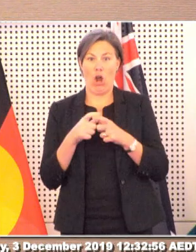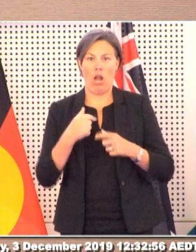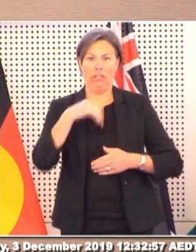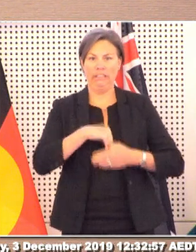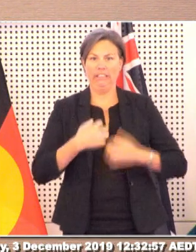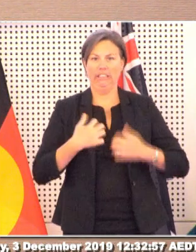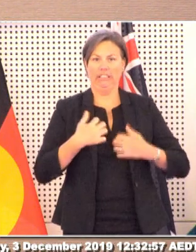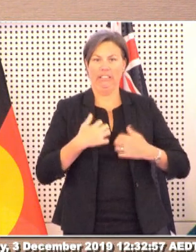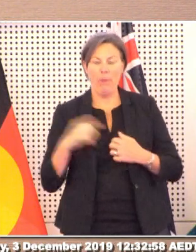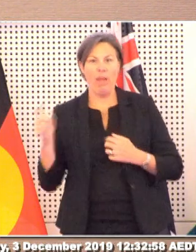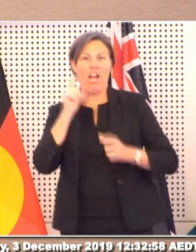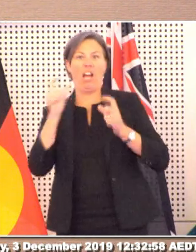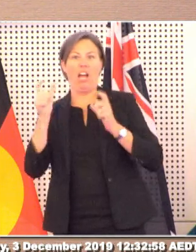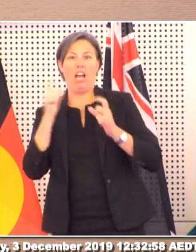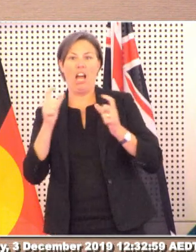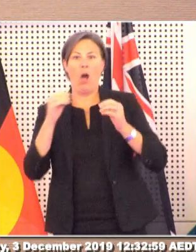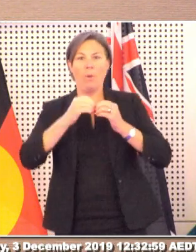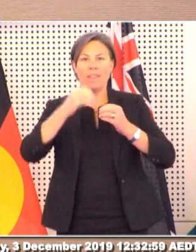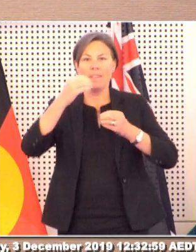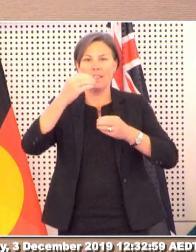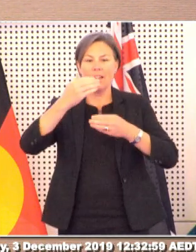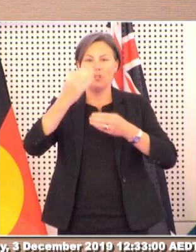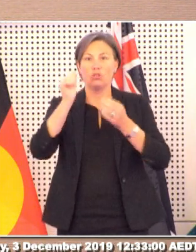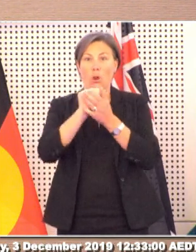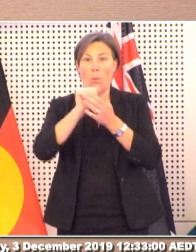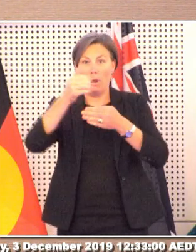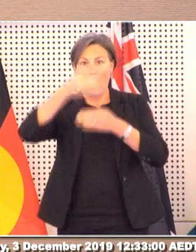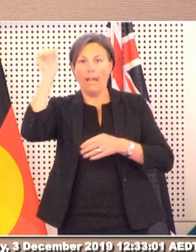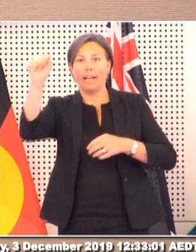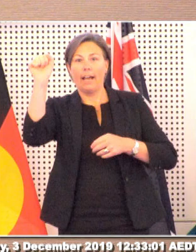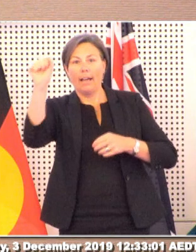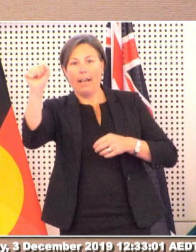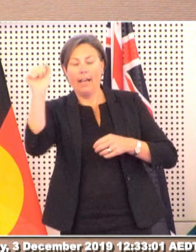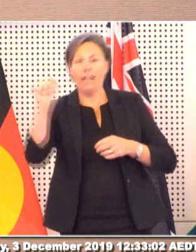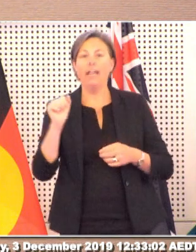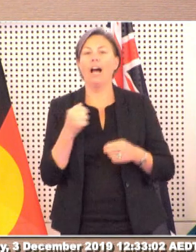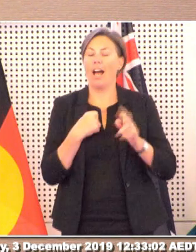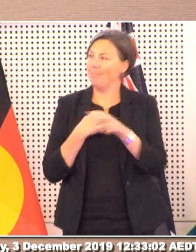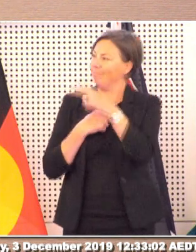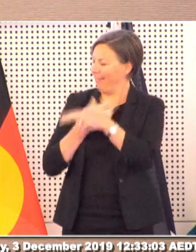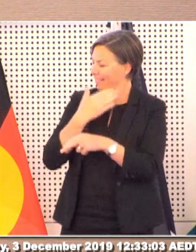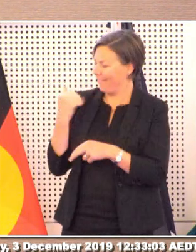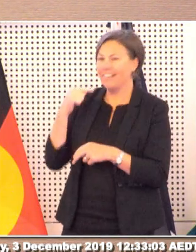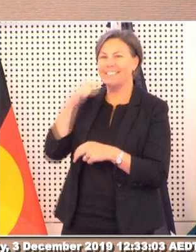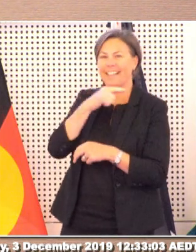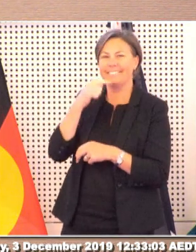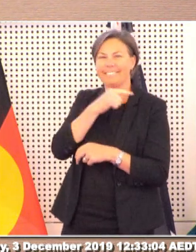And he was patting the glass and making his noise. And I turned to her and said “What a lovely little boy you’ve got”. You know like you say with a kid. Yes.